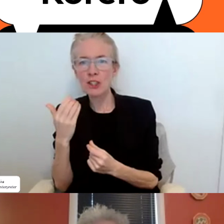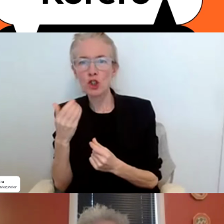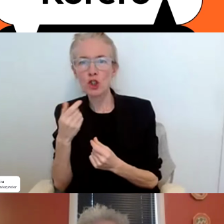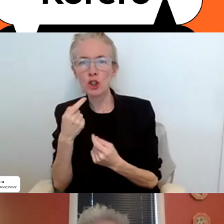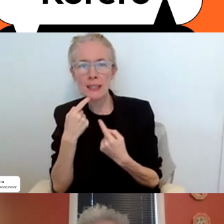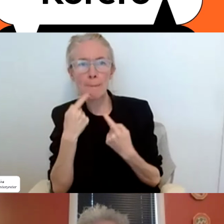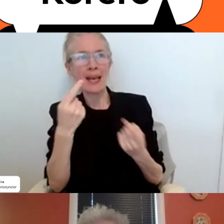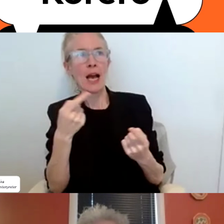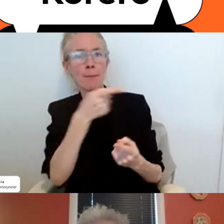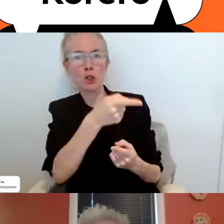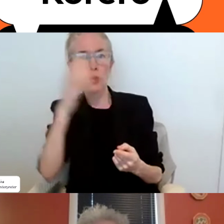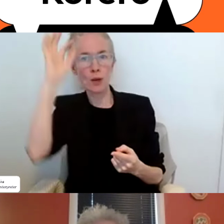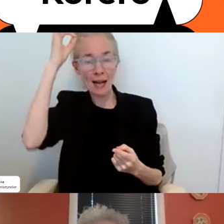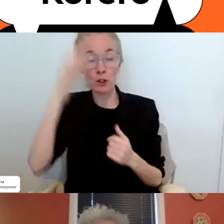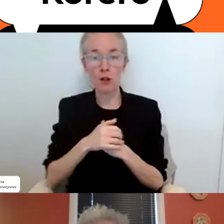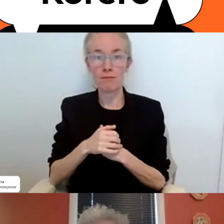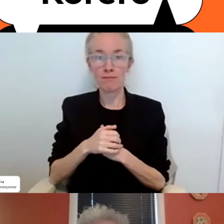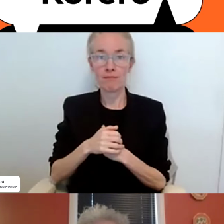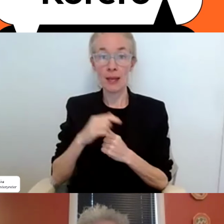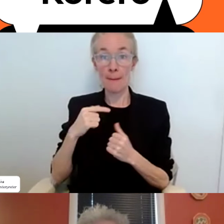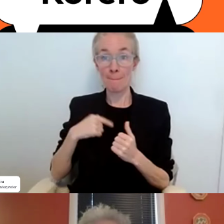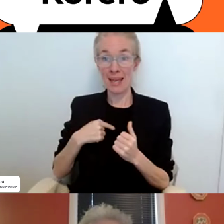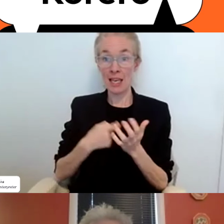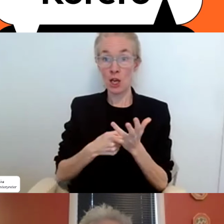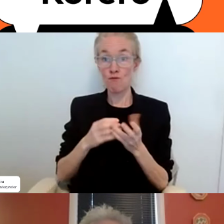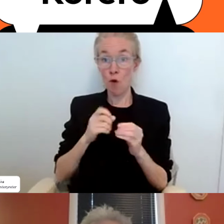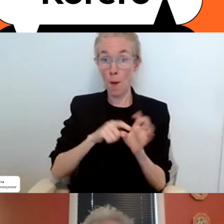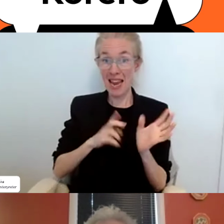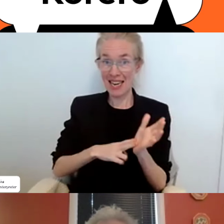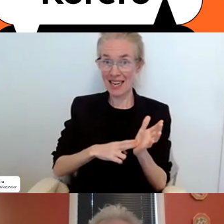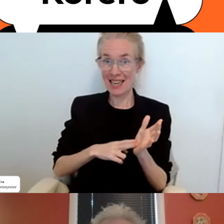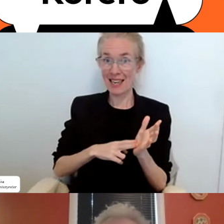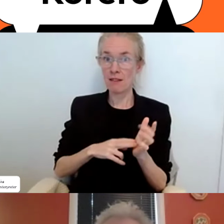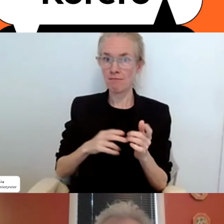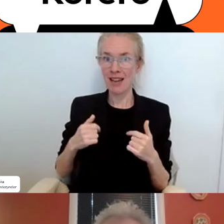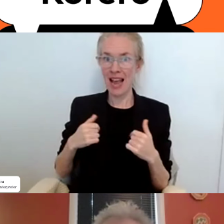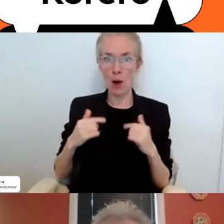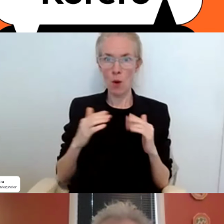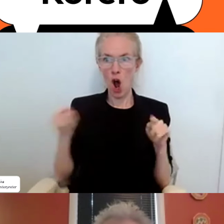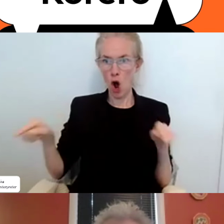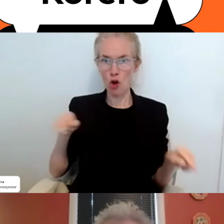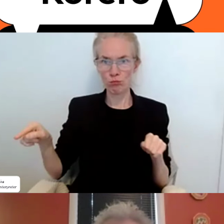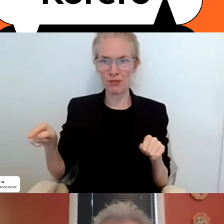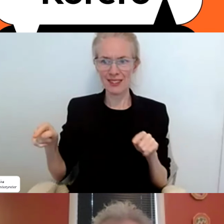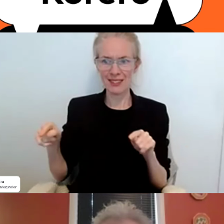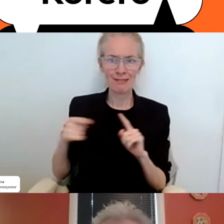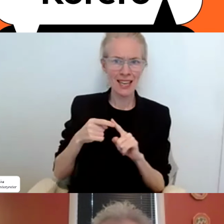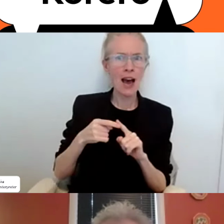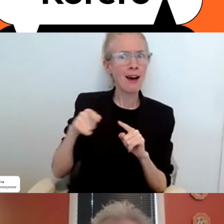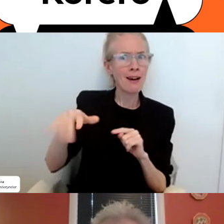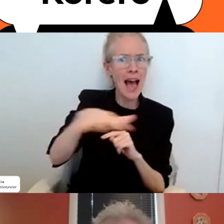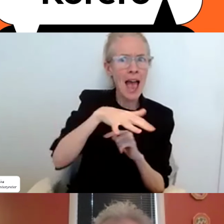very diverse communities. We've got some very wealthy parts of our district, we've got some people who have very, very loud voices